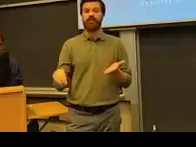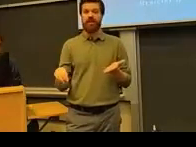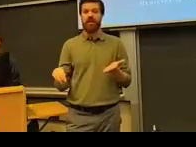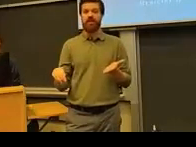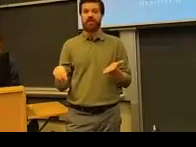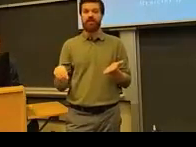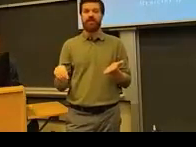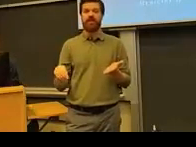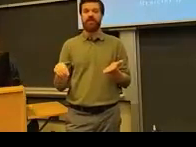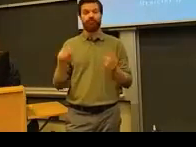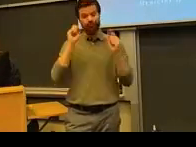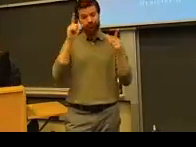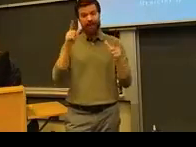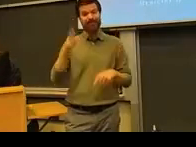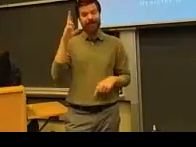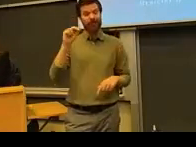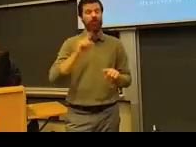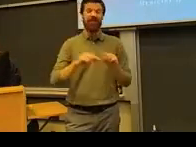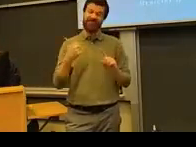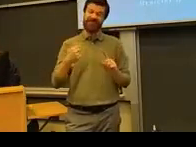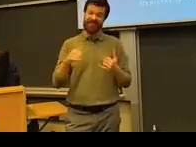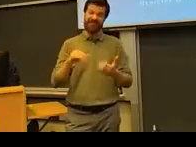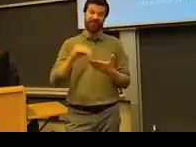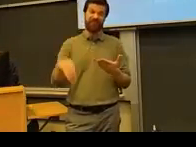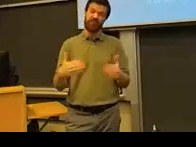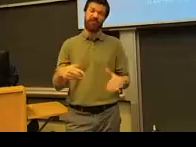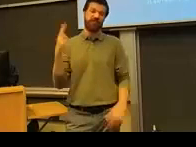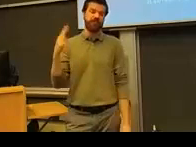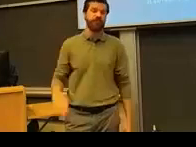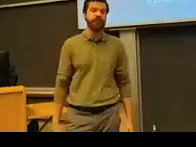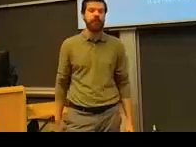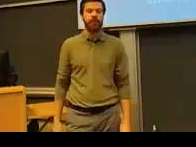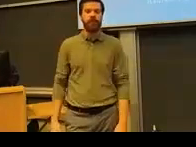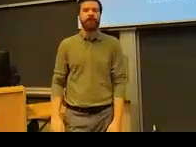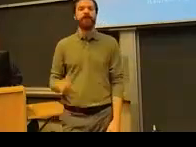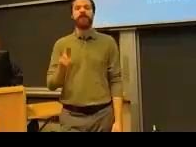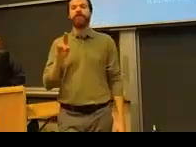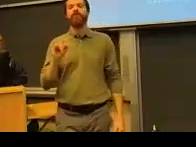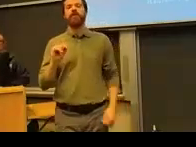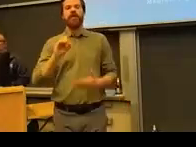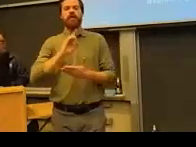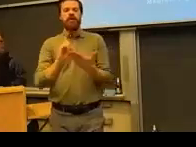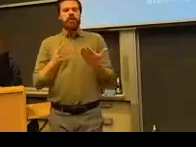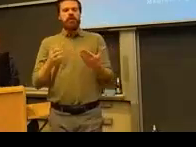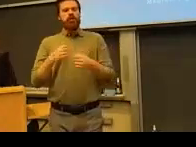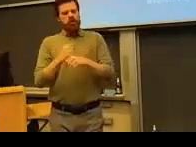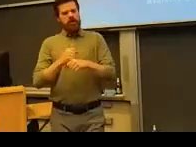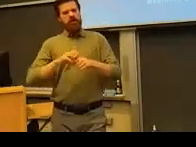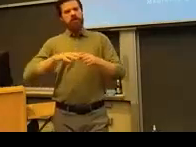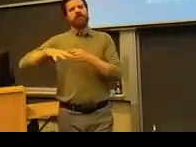high part of the goal and unit design was to try to create a a space that feels good